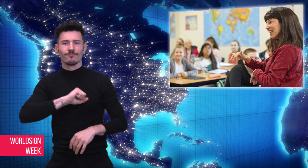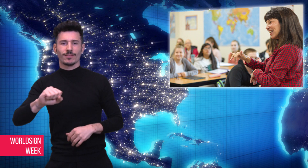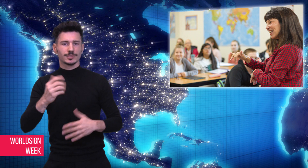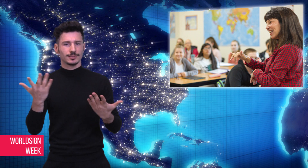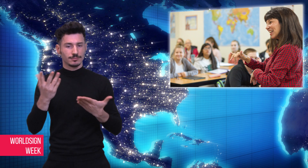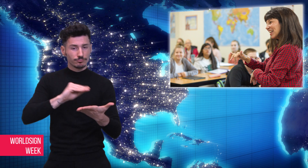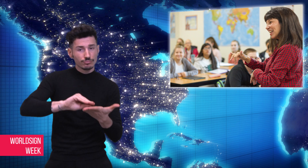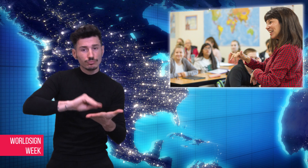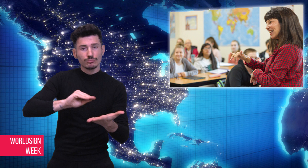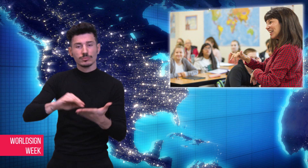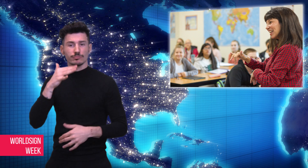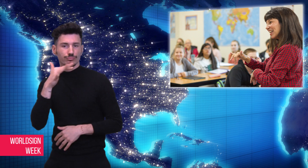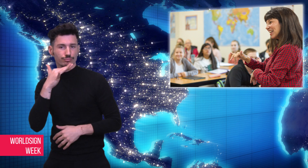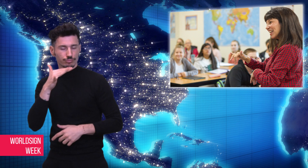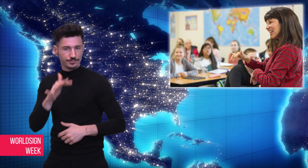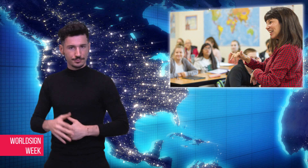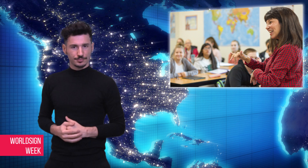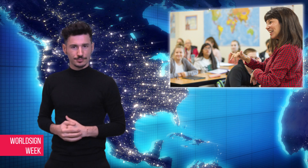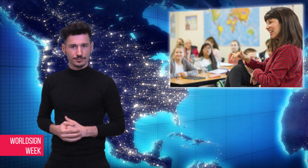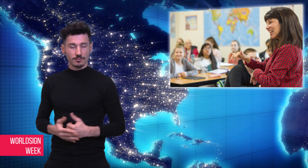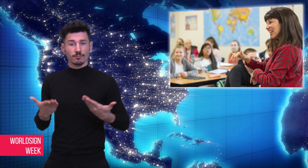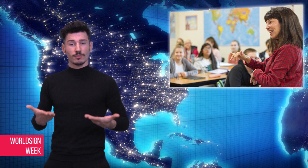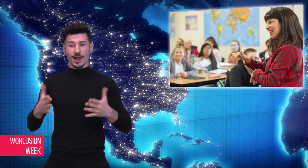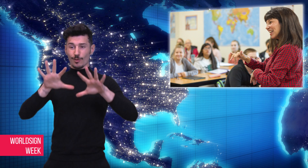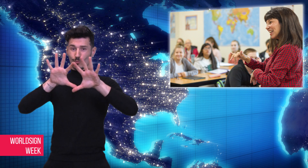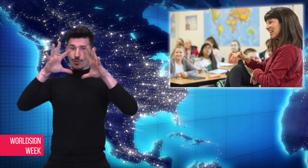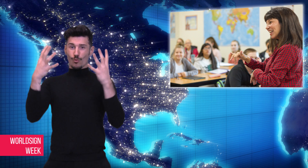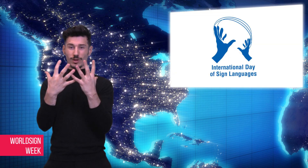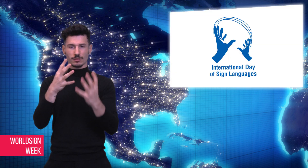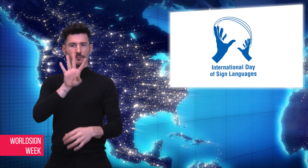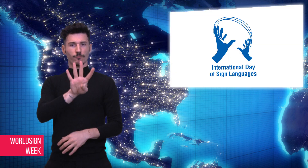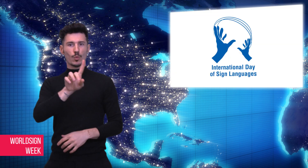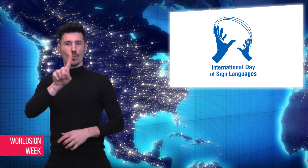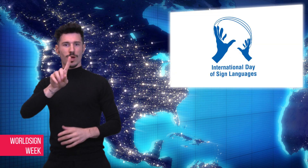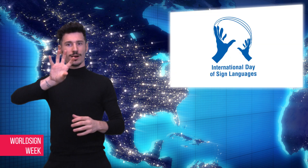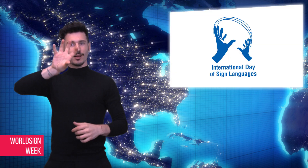hearing loss learn written and spoken languages.